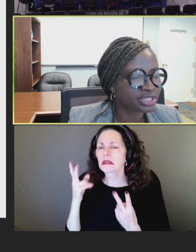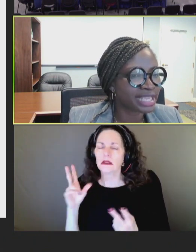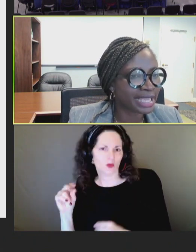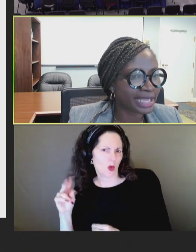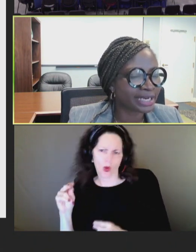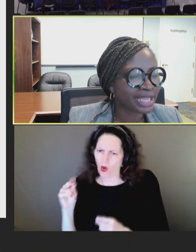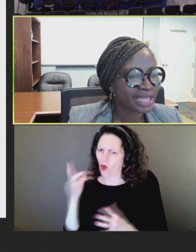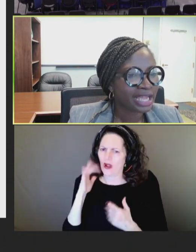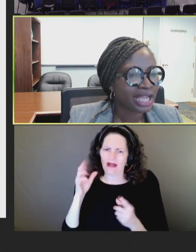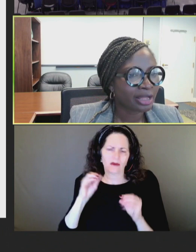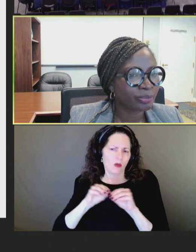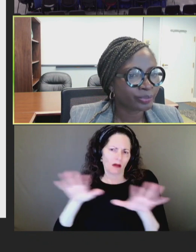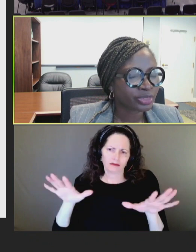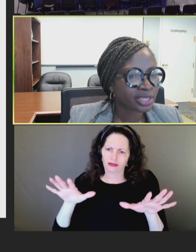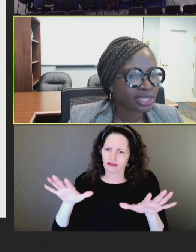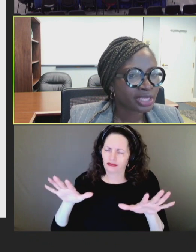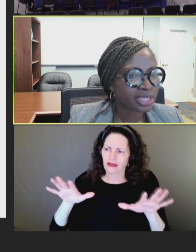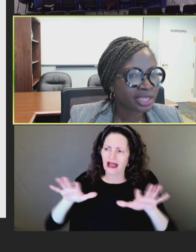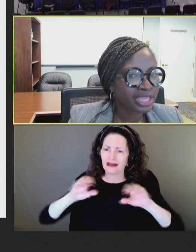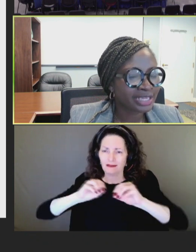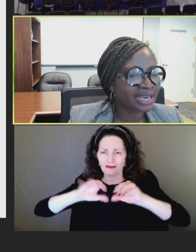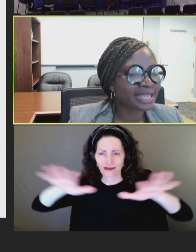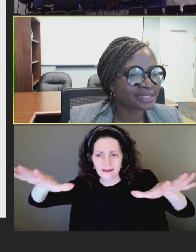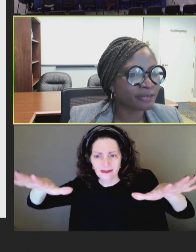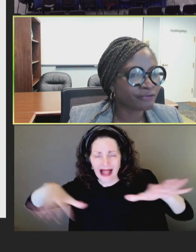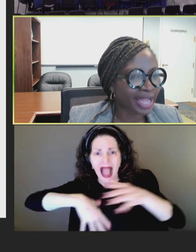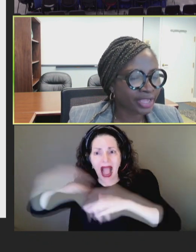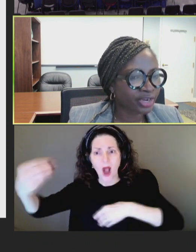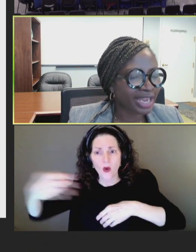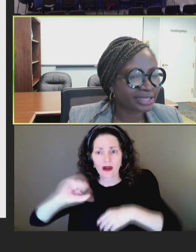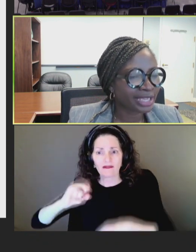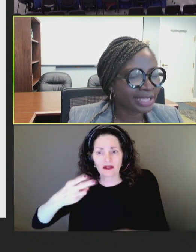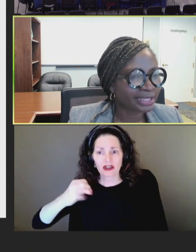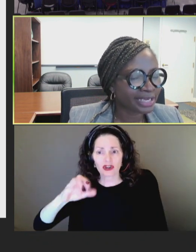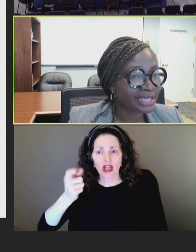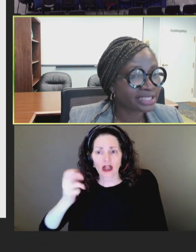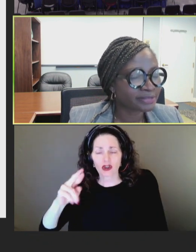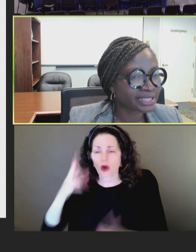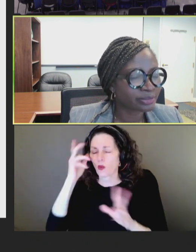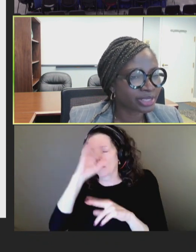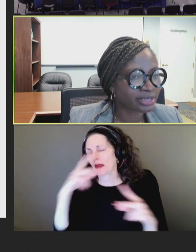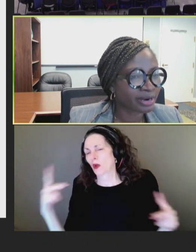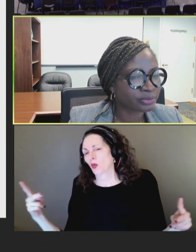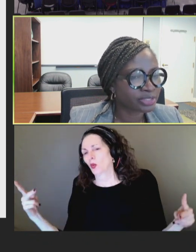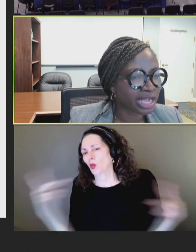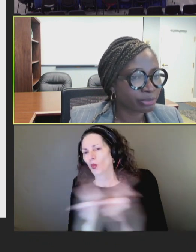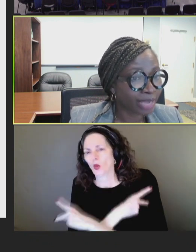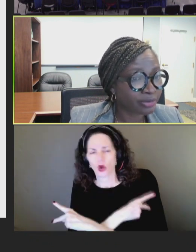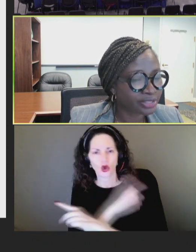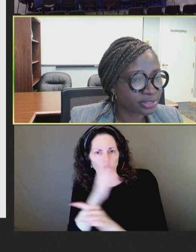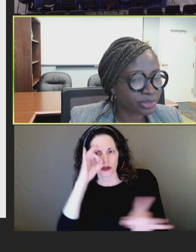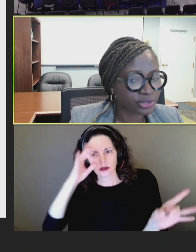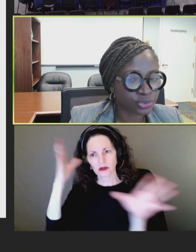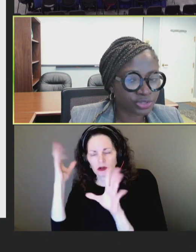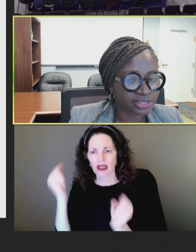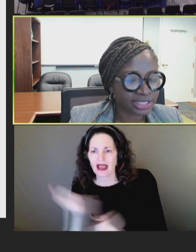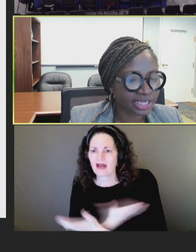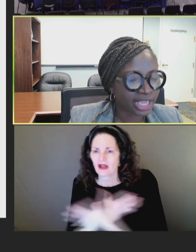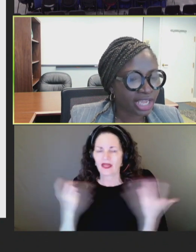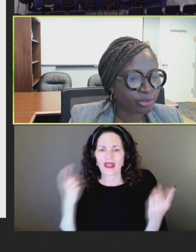just, again, ignite the fire and the negative sentiment around migrants coming into the city.